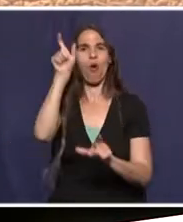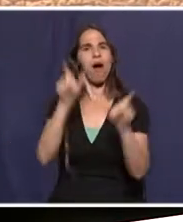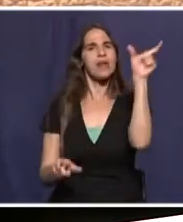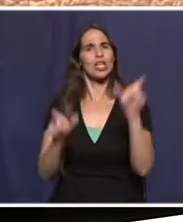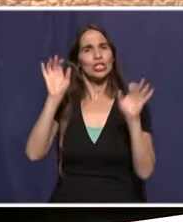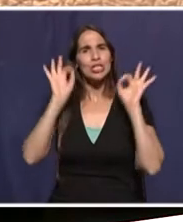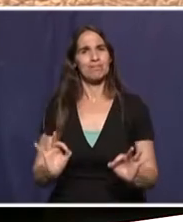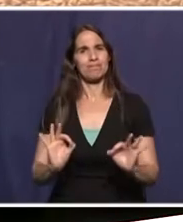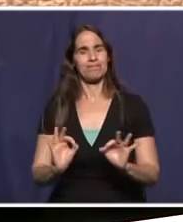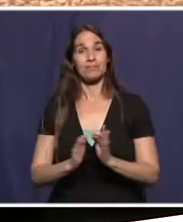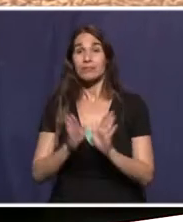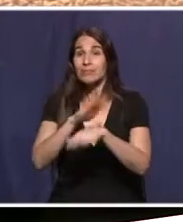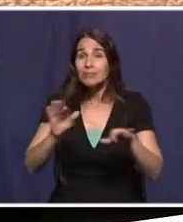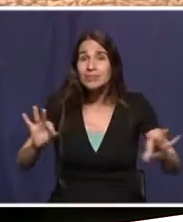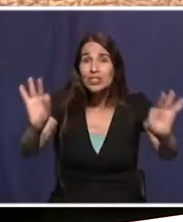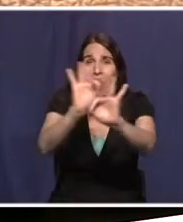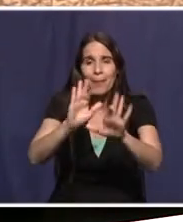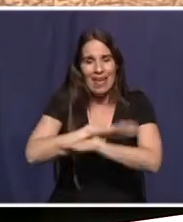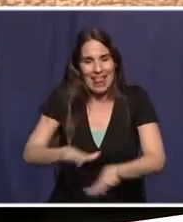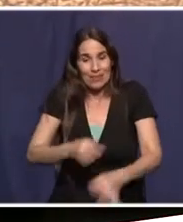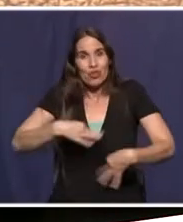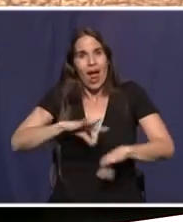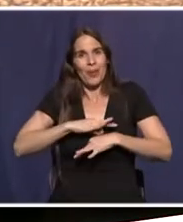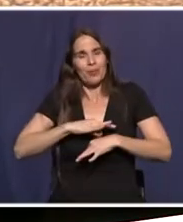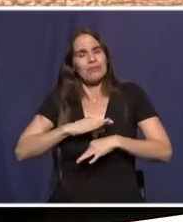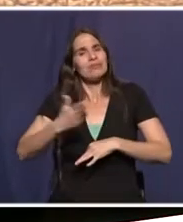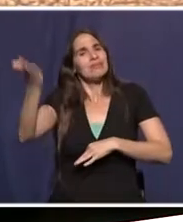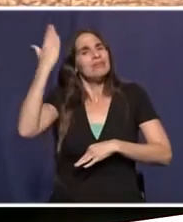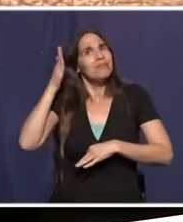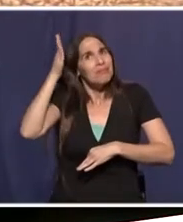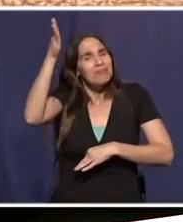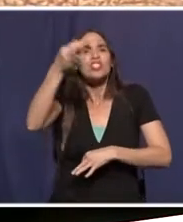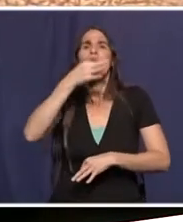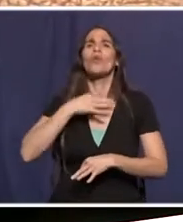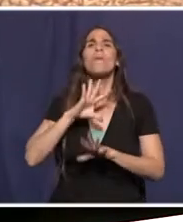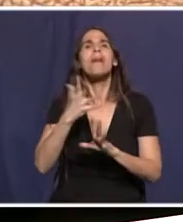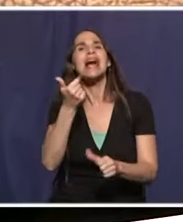Your children, our children, will ask us what we did during the 2021 riots,